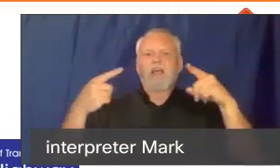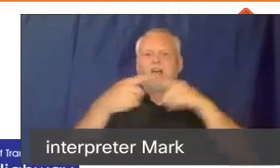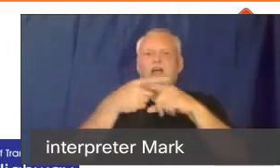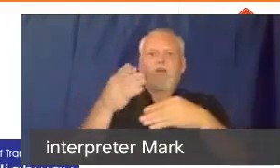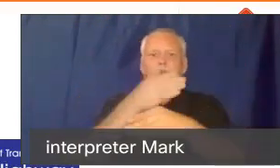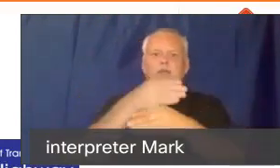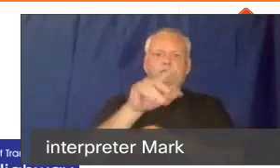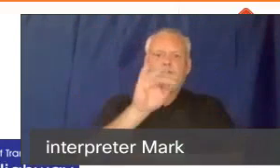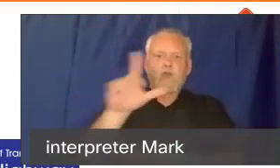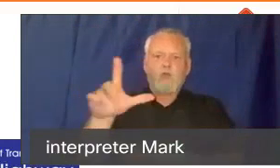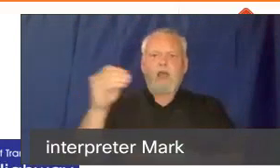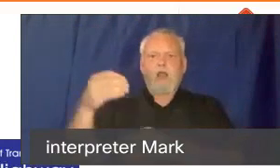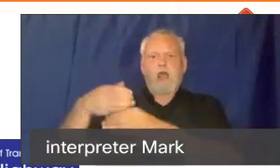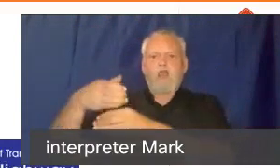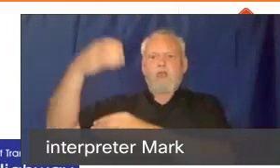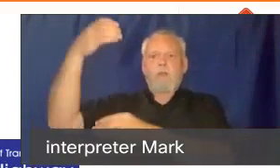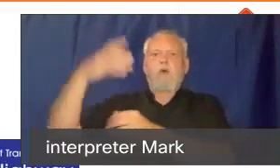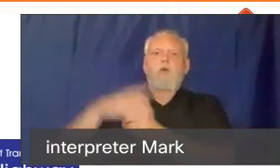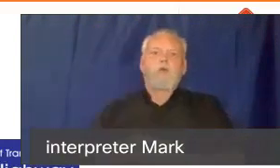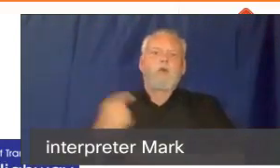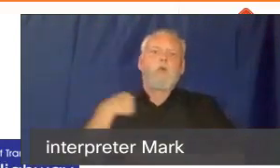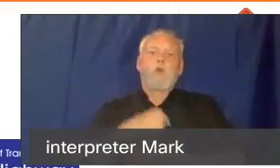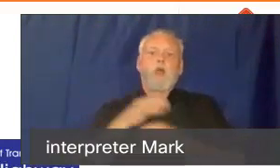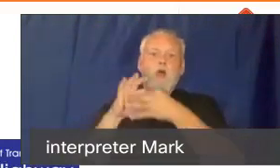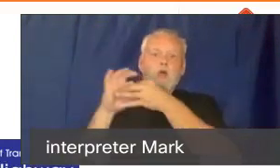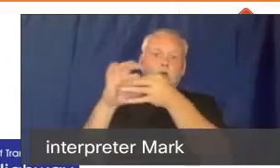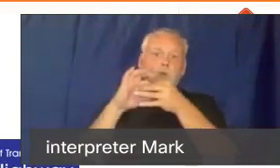The polls, so we do need to we are coordinating with pepco on.